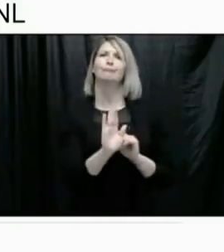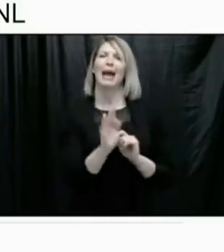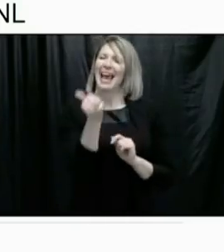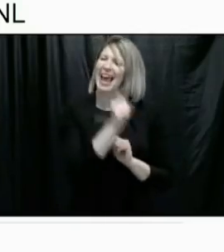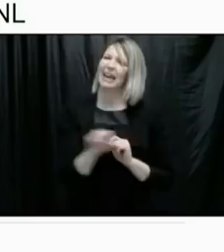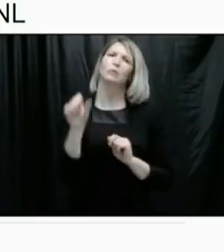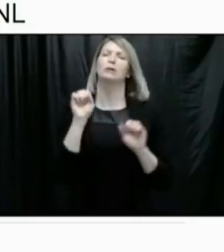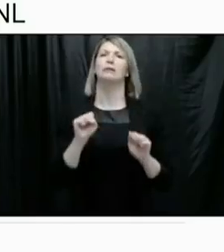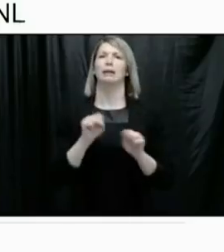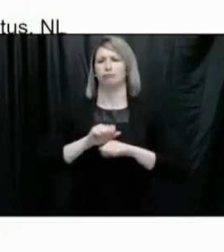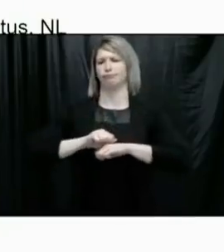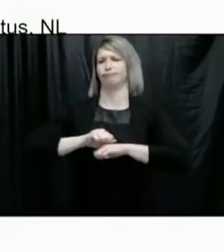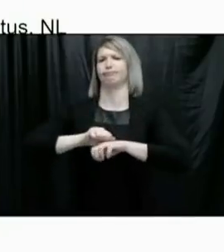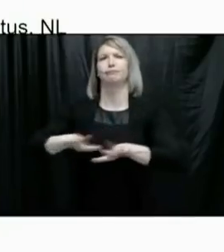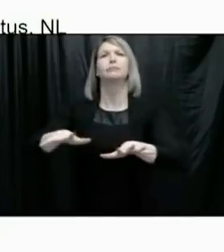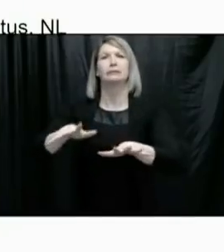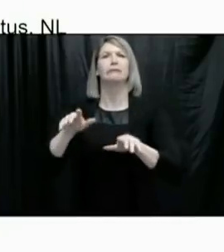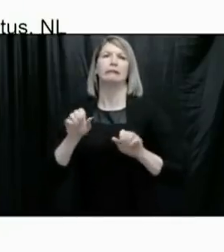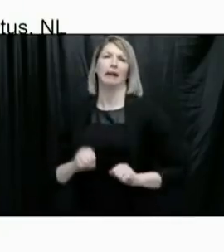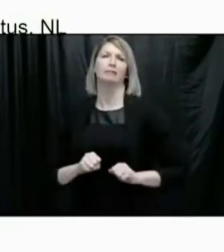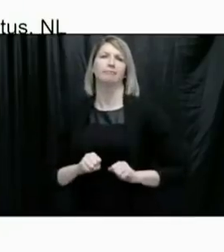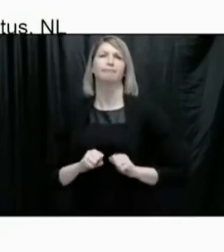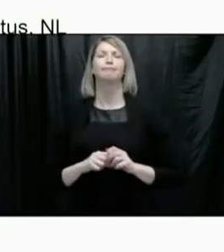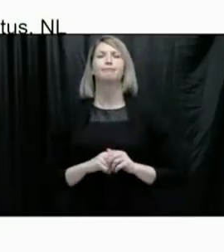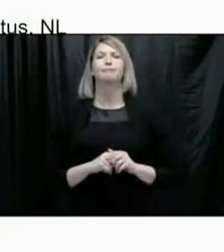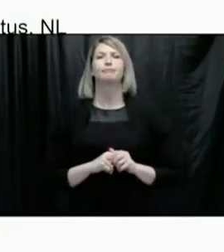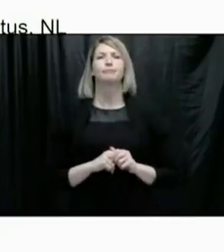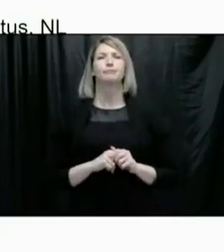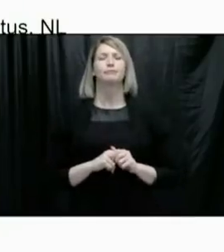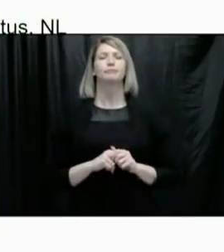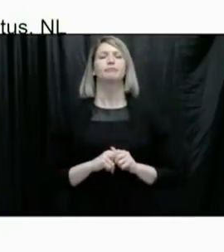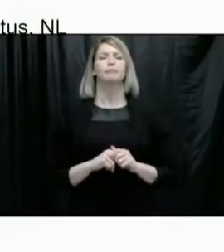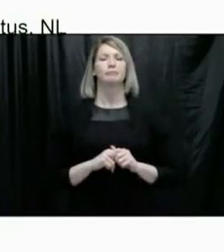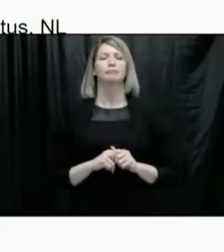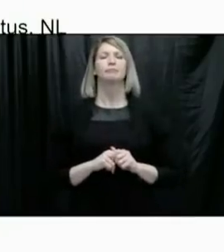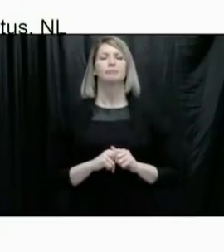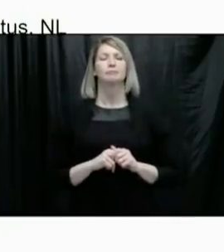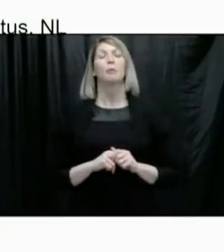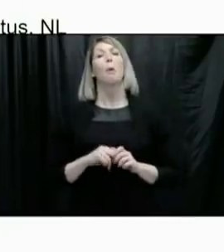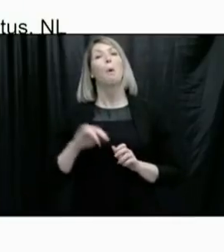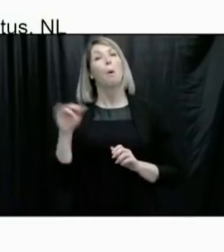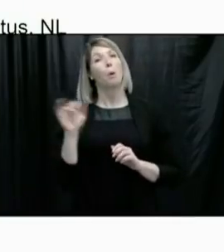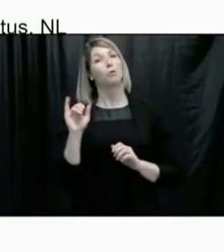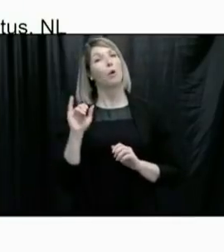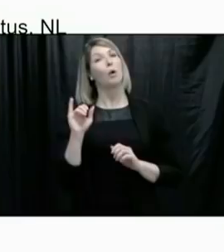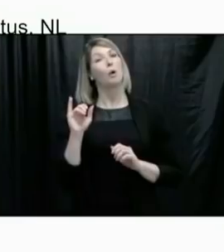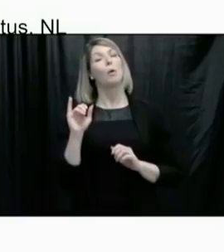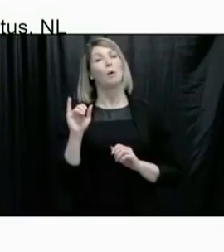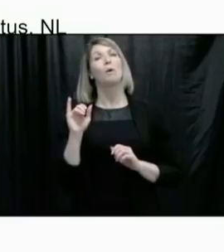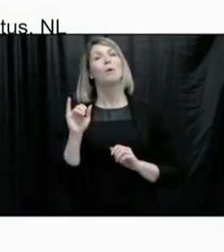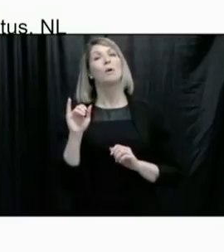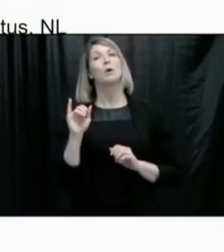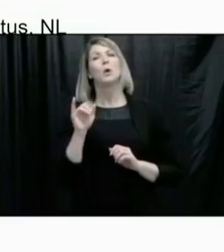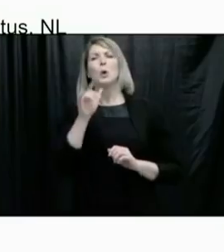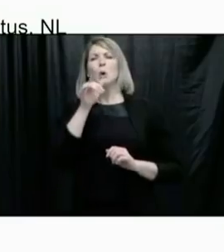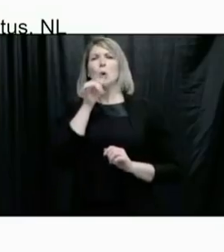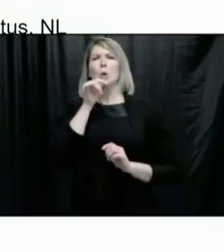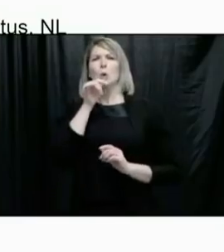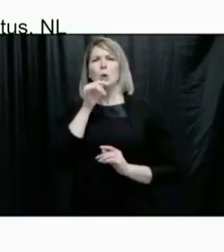YOU ARE A CARRIER AND YOU HAVE TO UNDERSTAND THAT PARTICULAR PRINCIPLE.